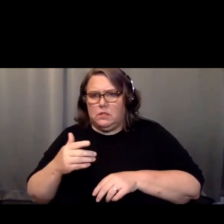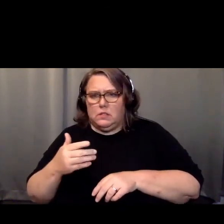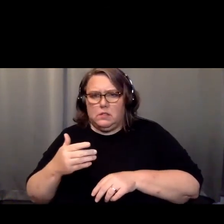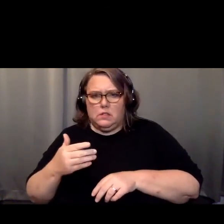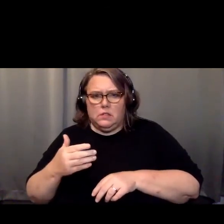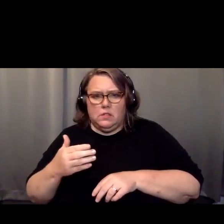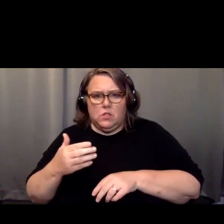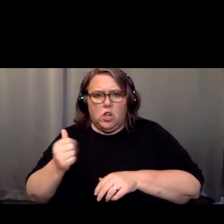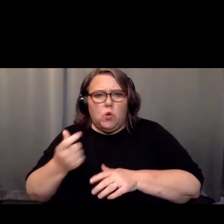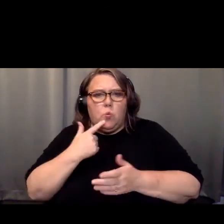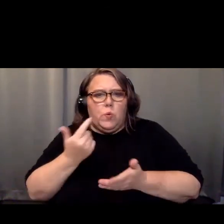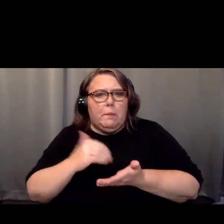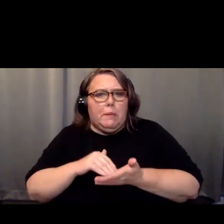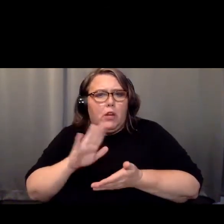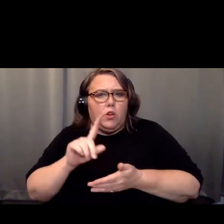You can repeat the question.